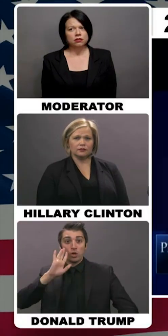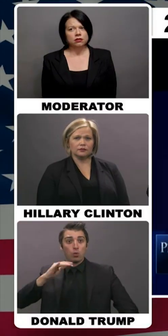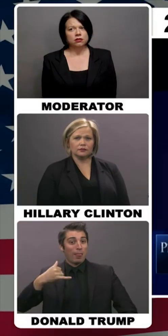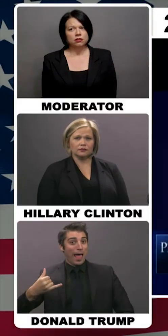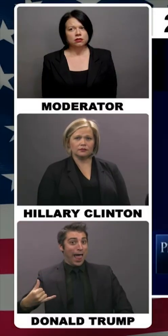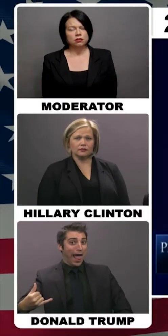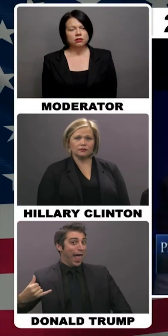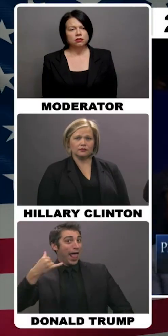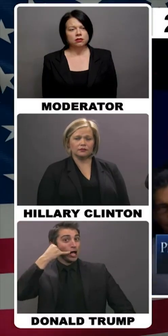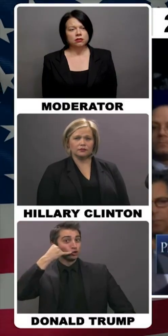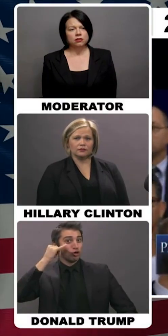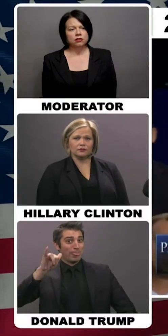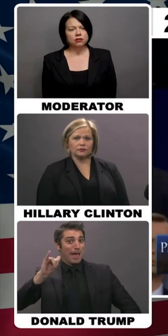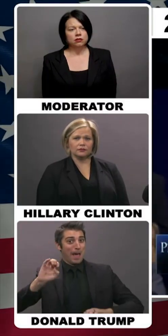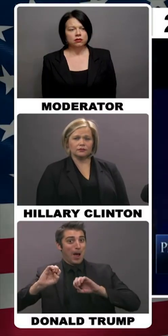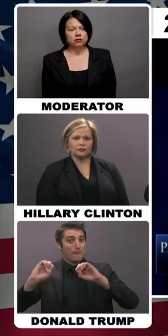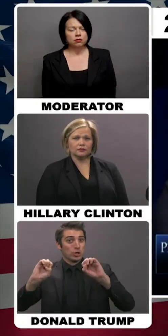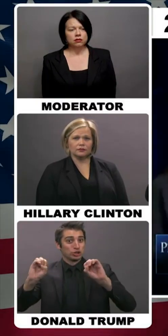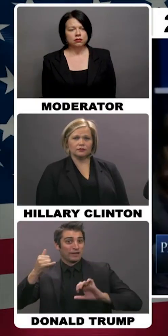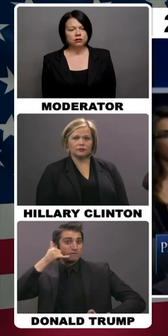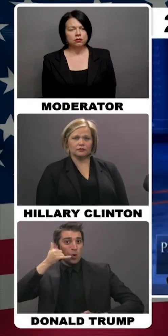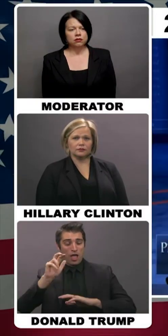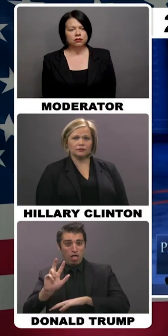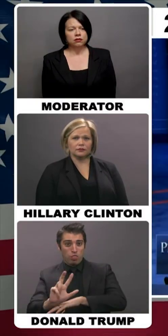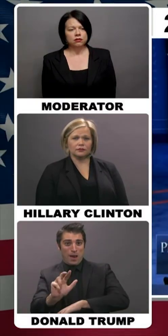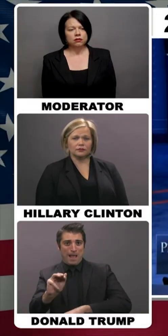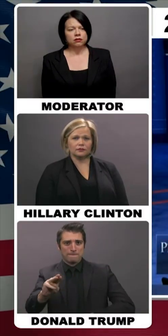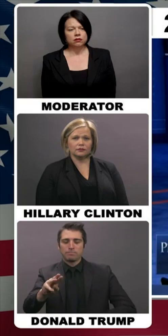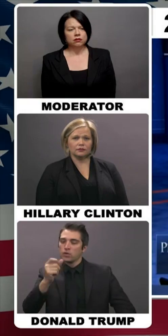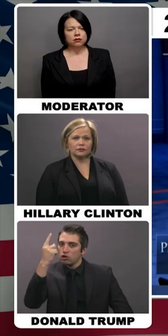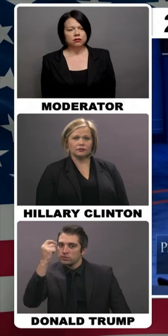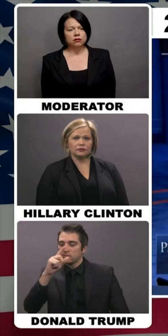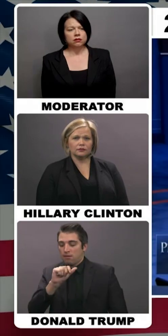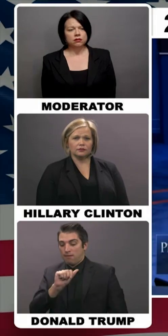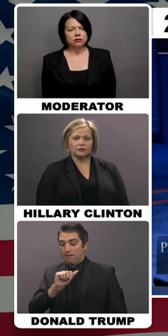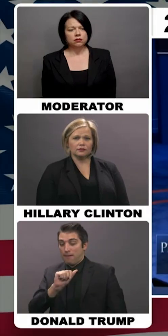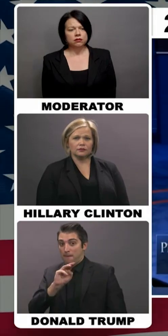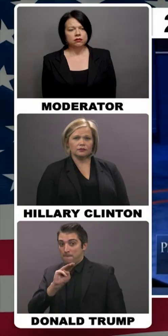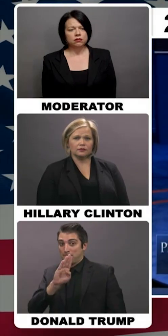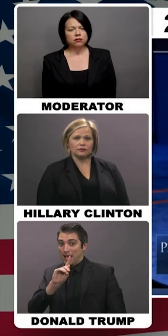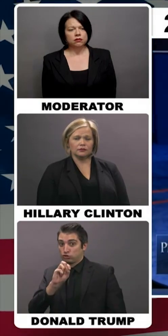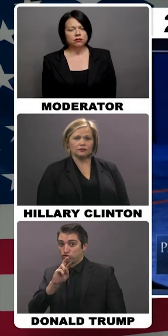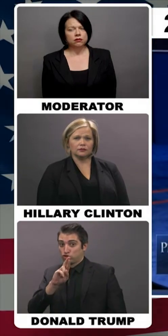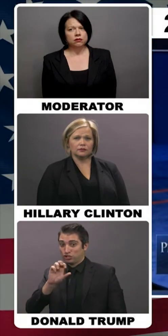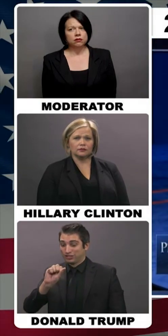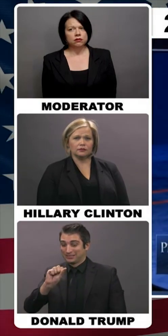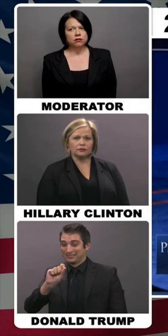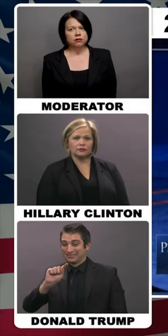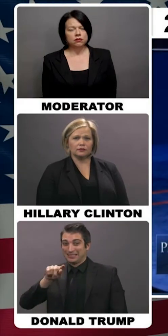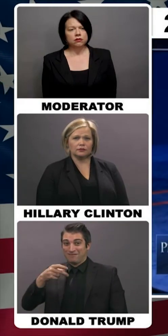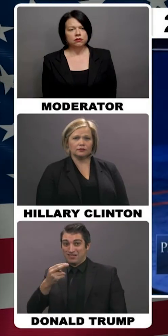Guess what happened? Ambassador Stevens, ambassador Stevens sent 600 requests for help.